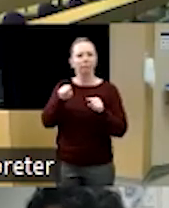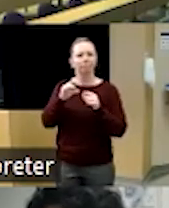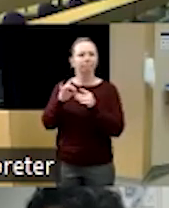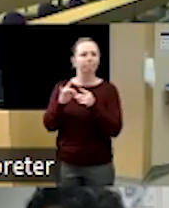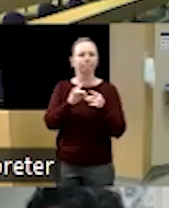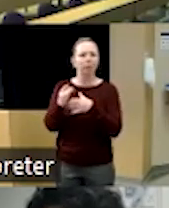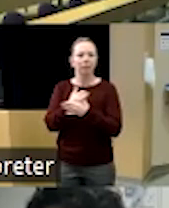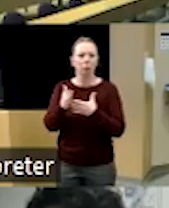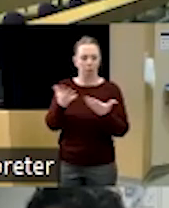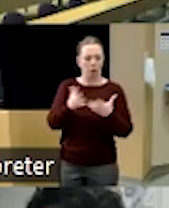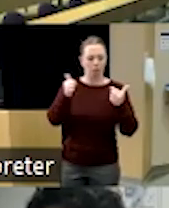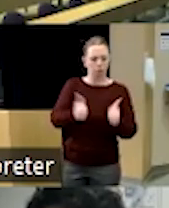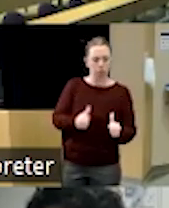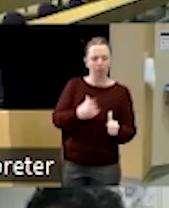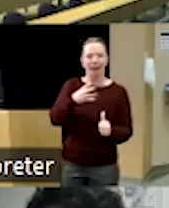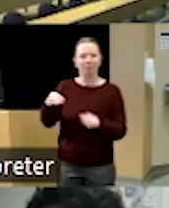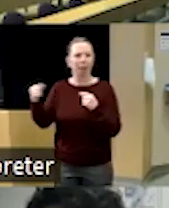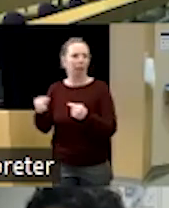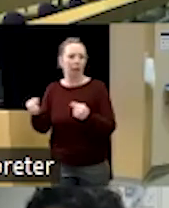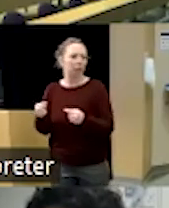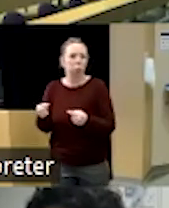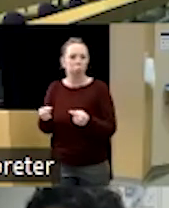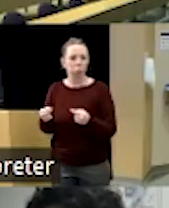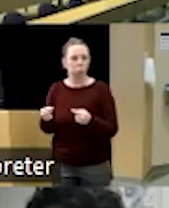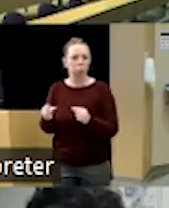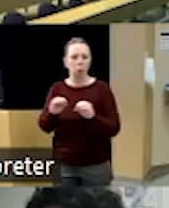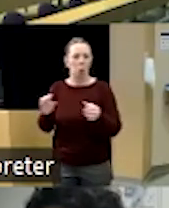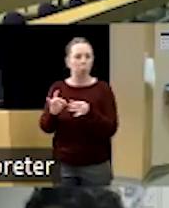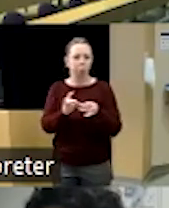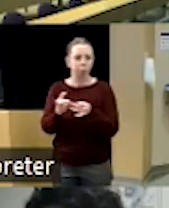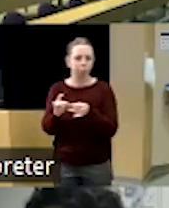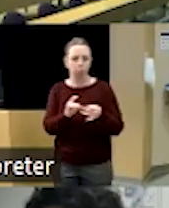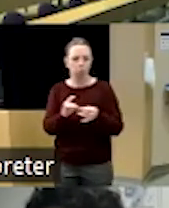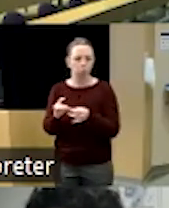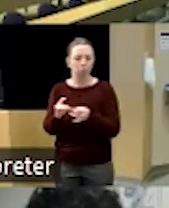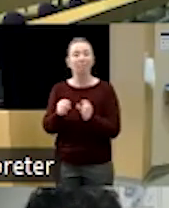whether their patients have pain or not and it results in physical and mental exhaustion